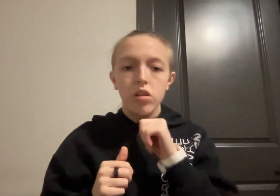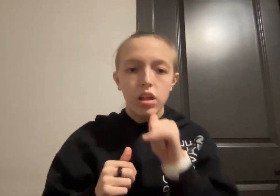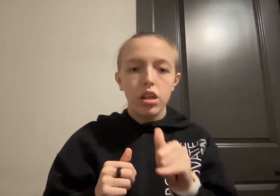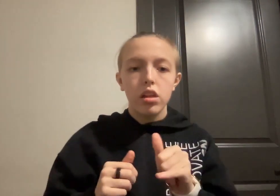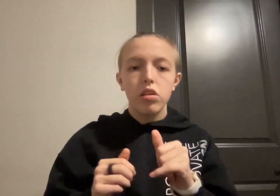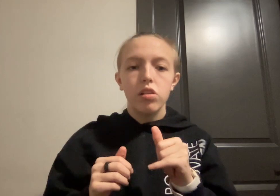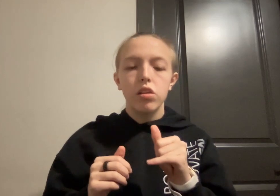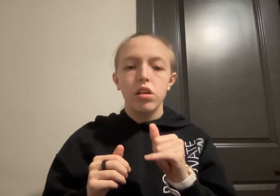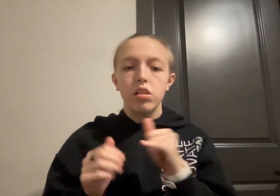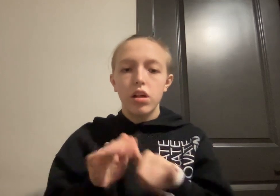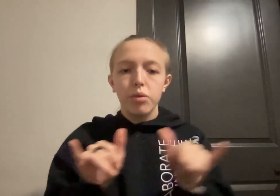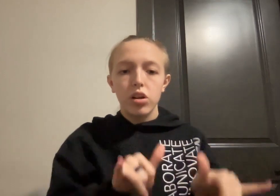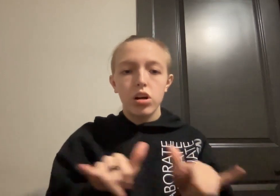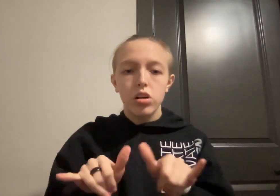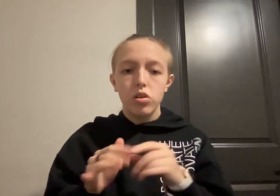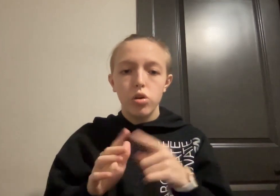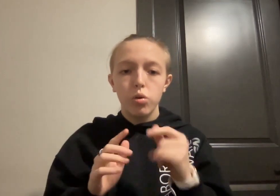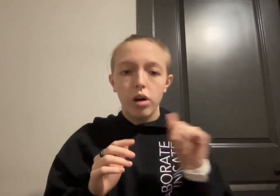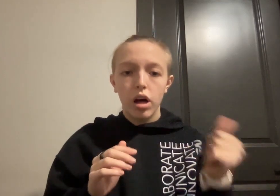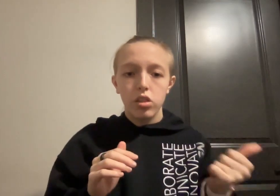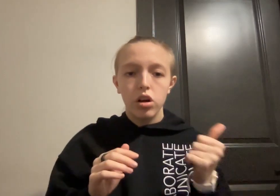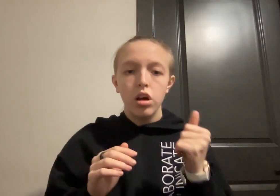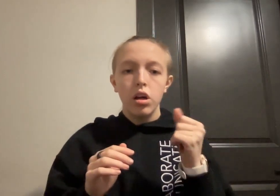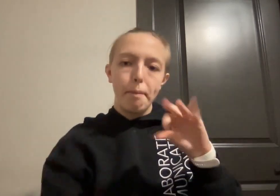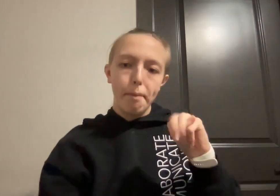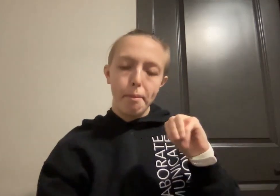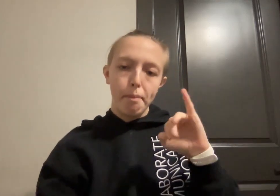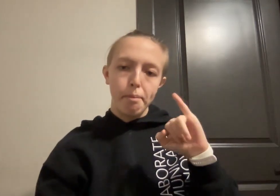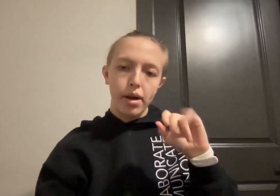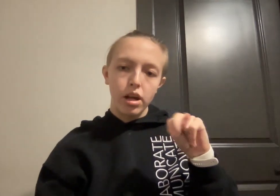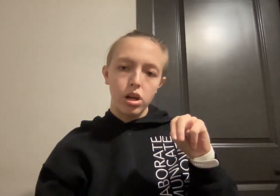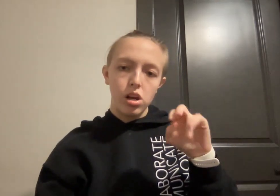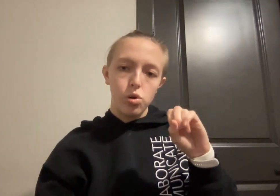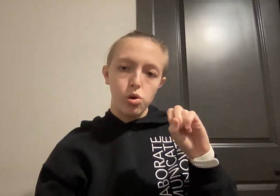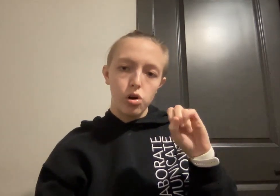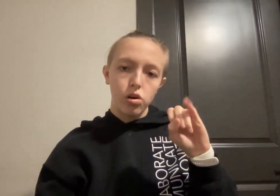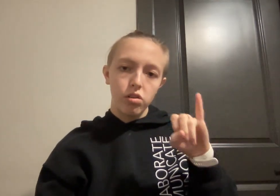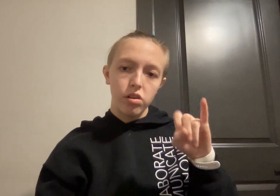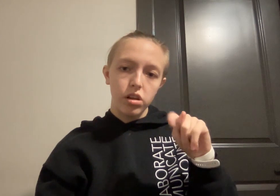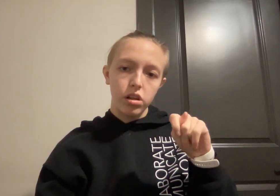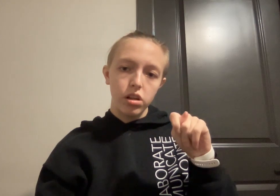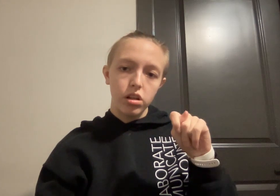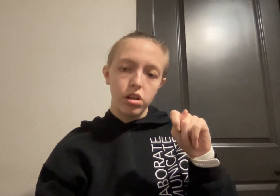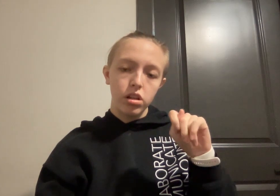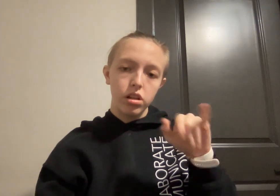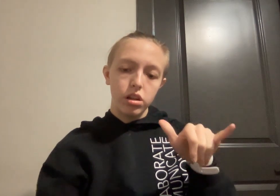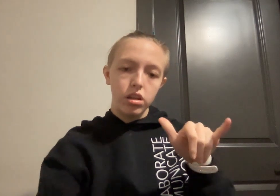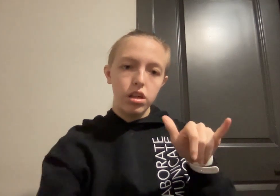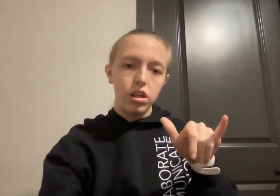is similar to other minority